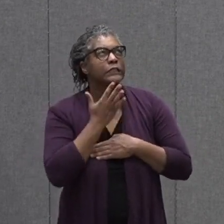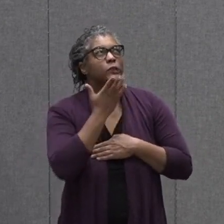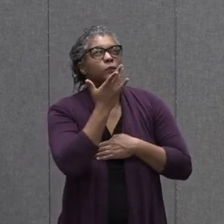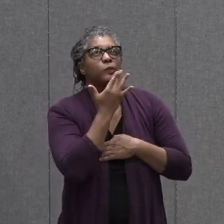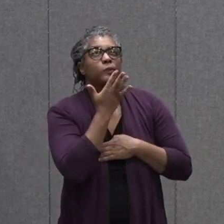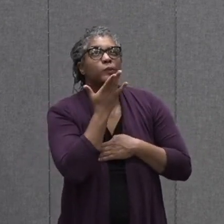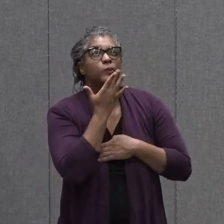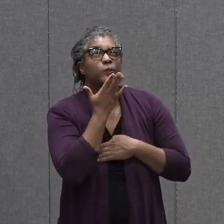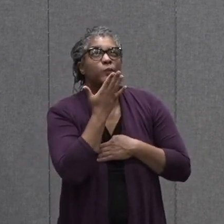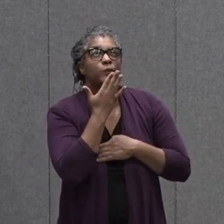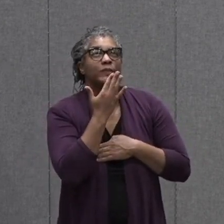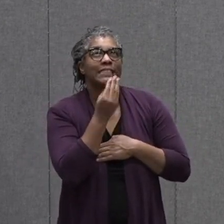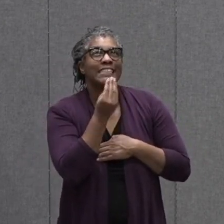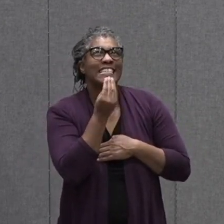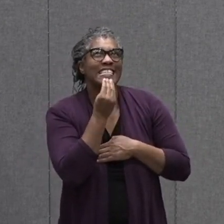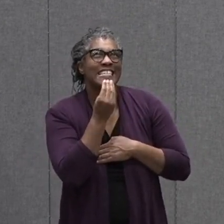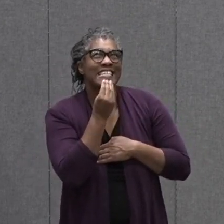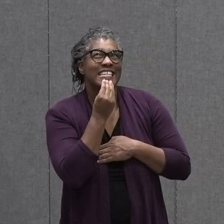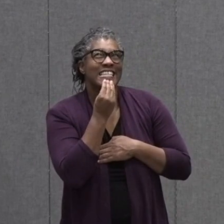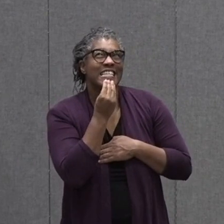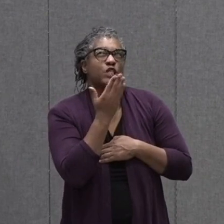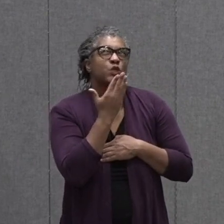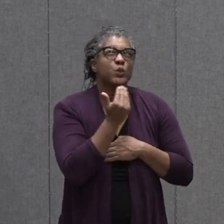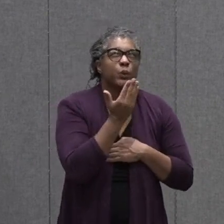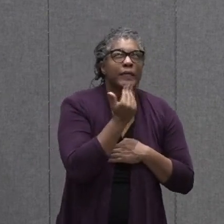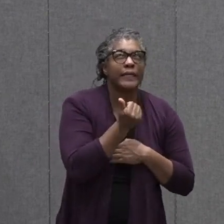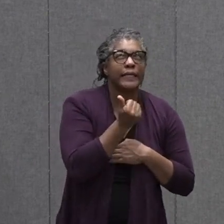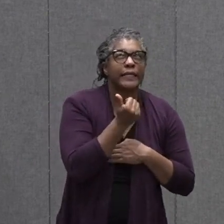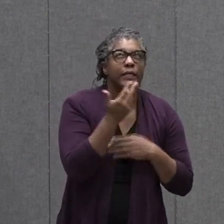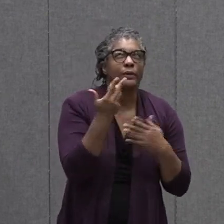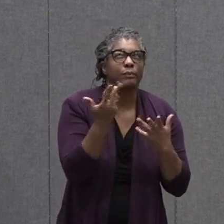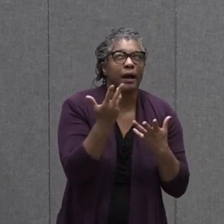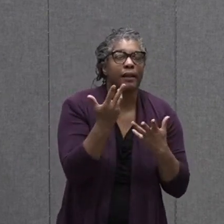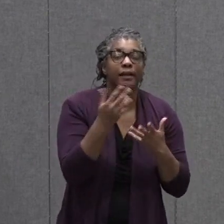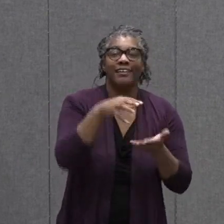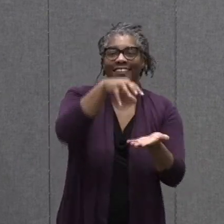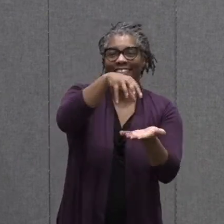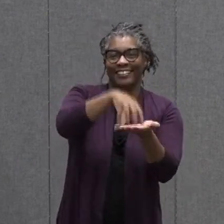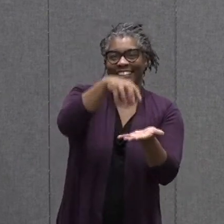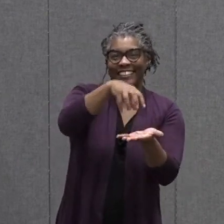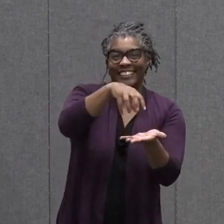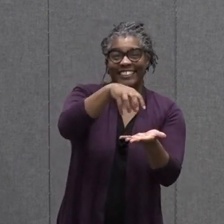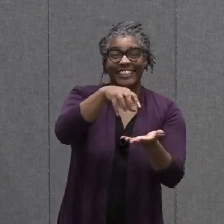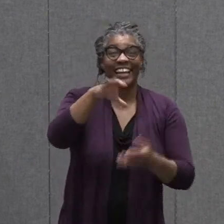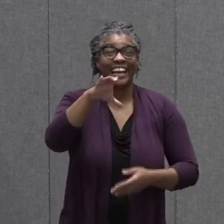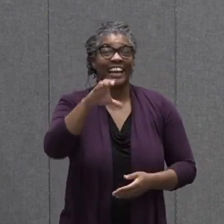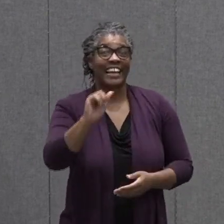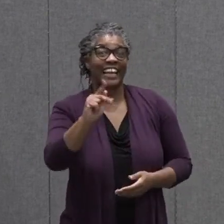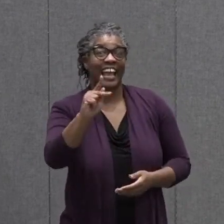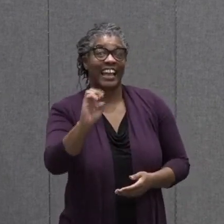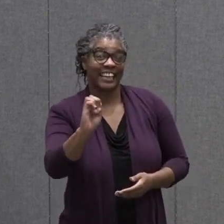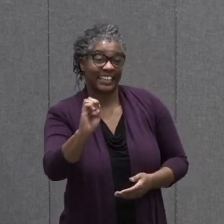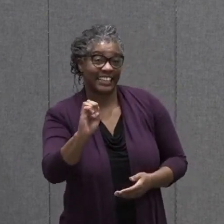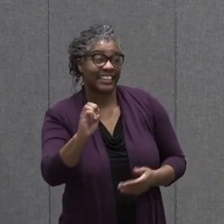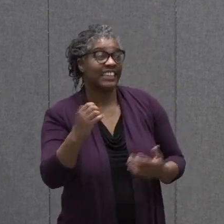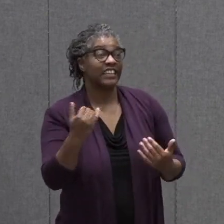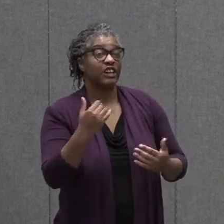You got it. Cake. I love cake. Let's tap out that word first. Ready?